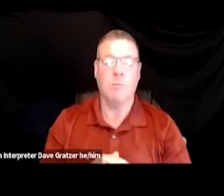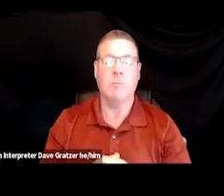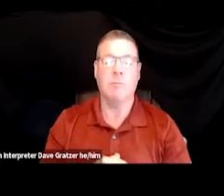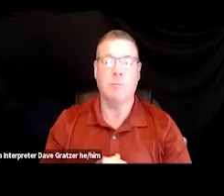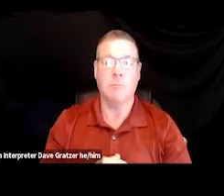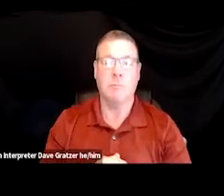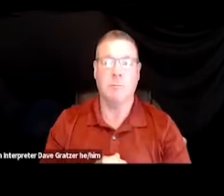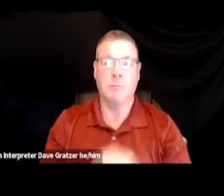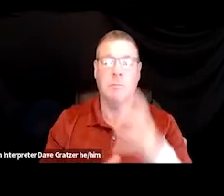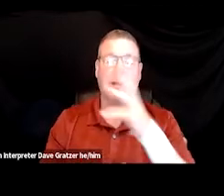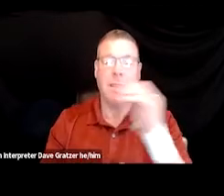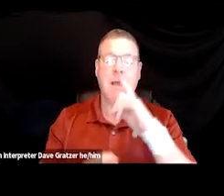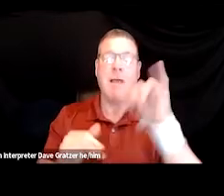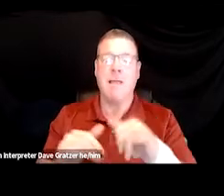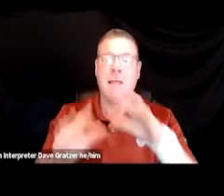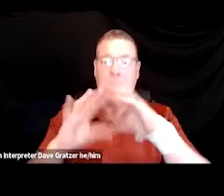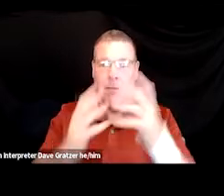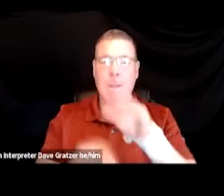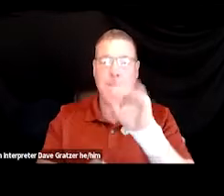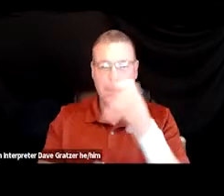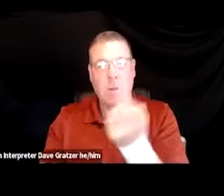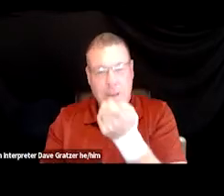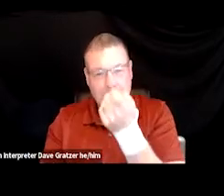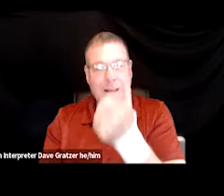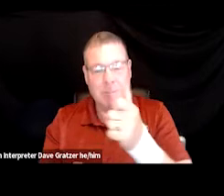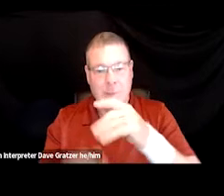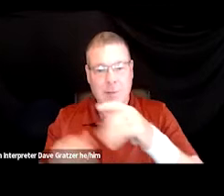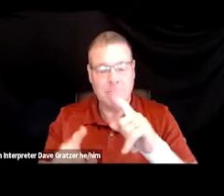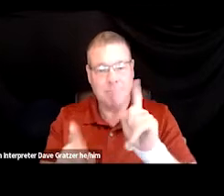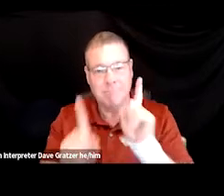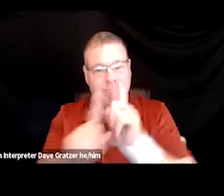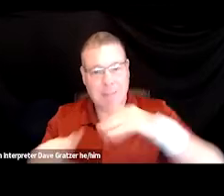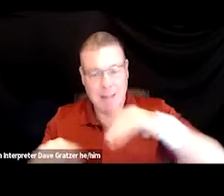I see this slide says March, we were a little late, but we did meet the 100% coverage goal.